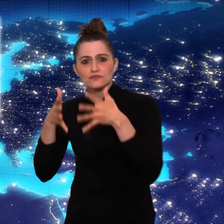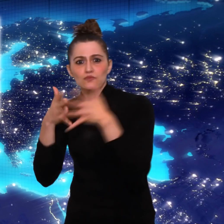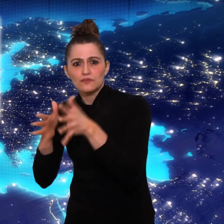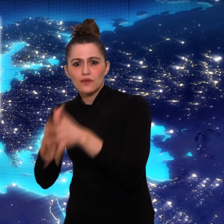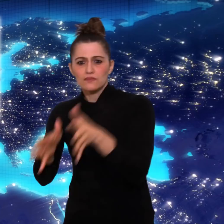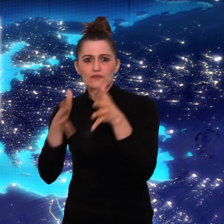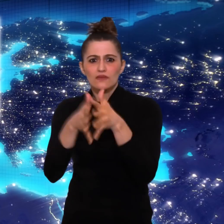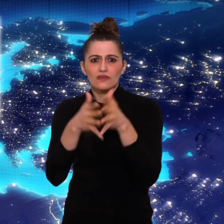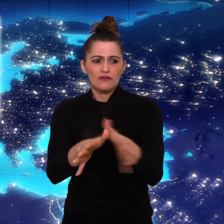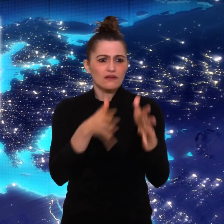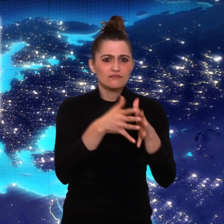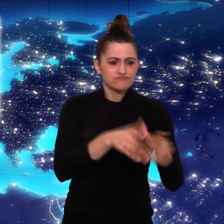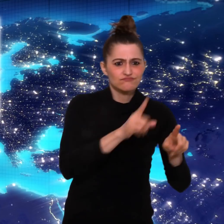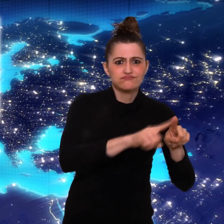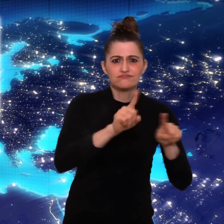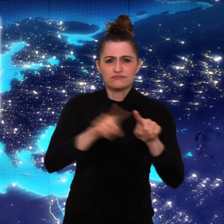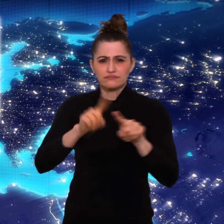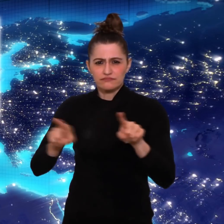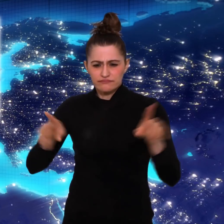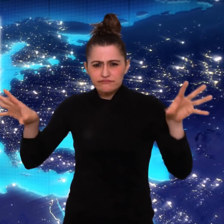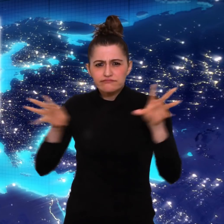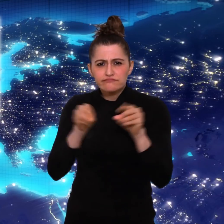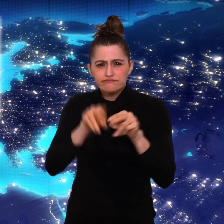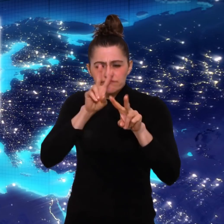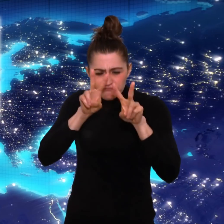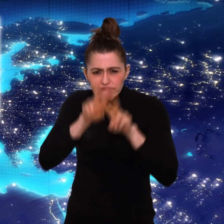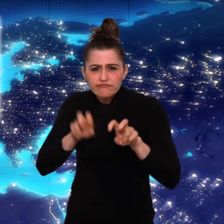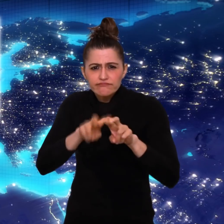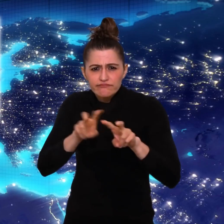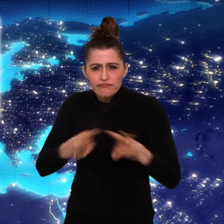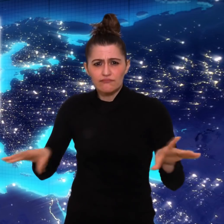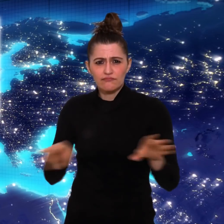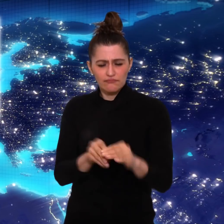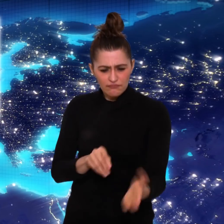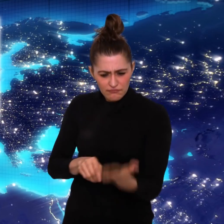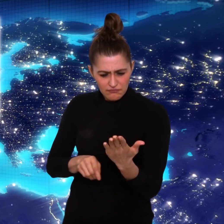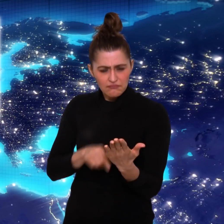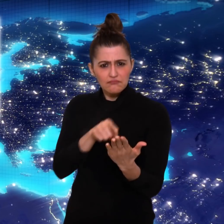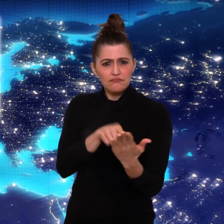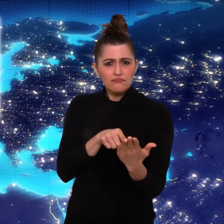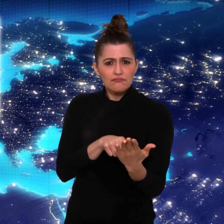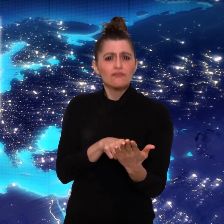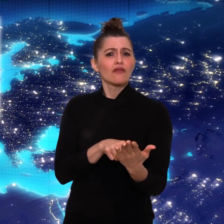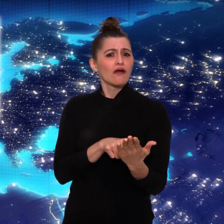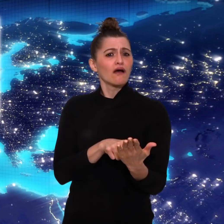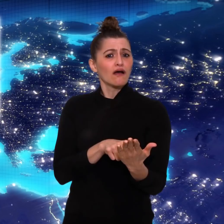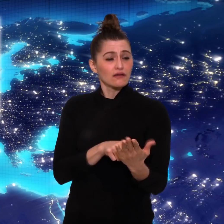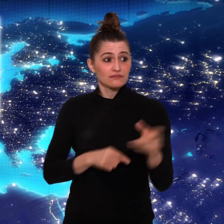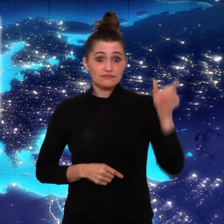Reports indicate that fifteen